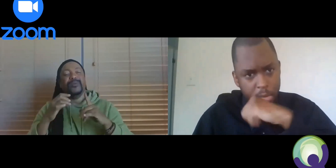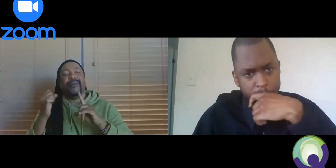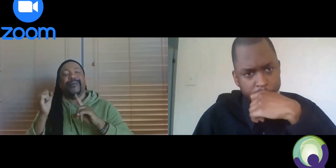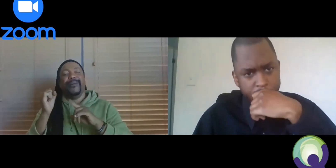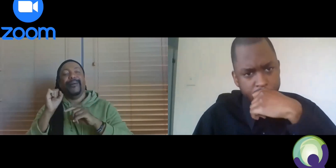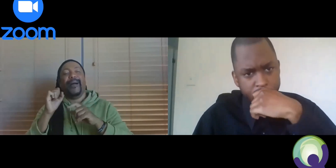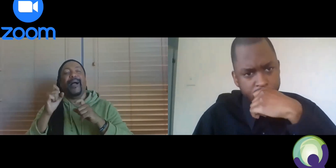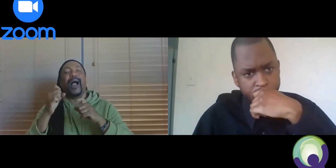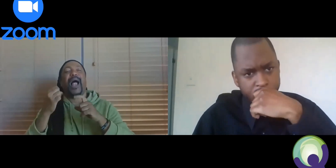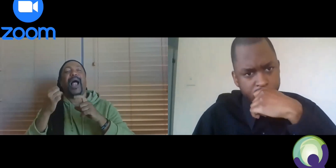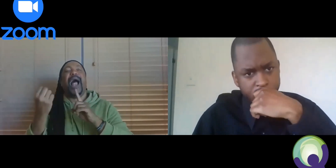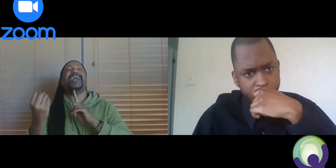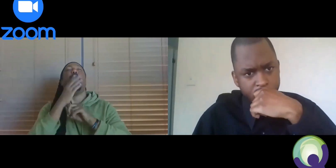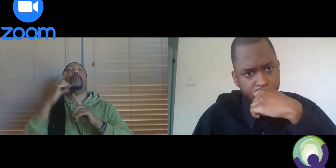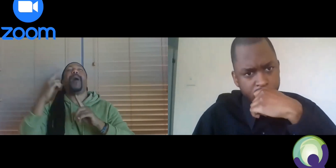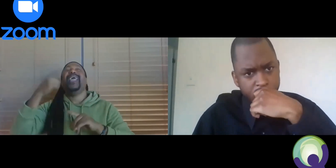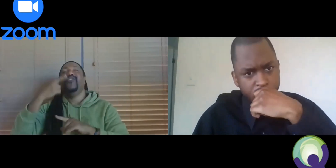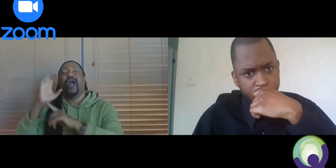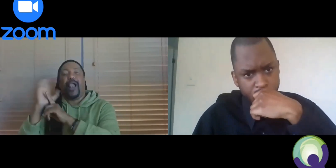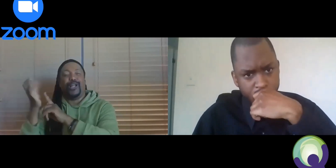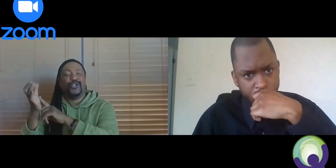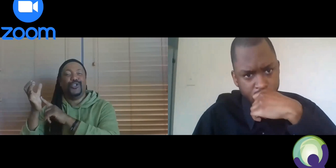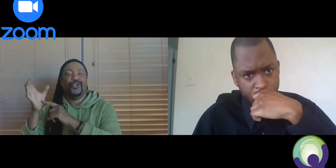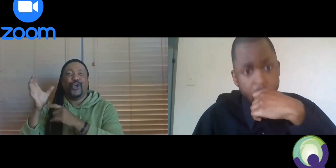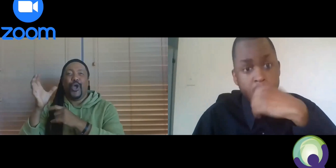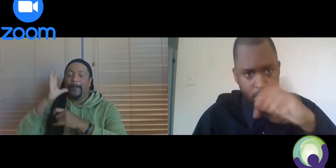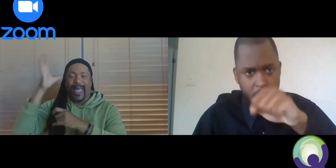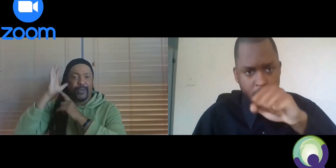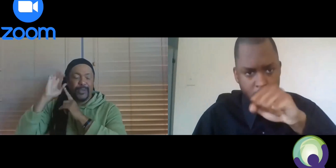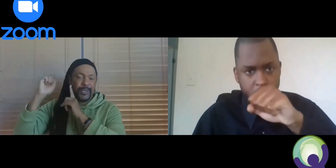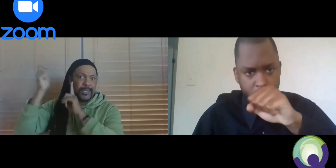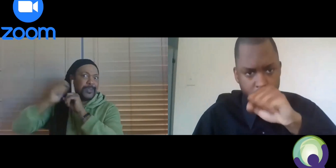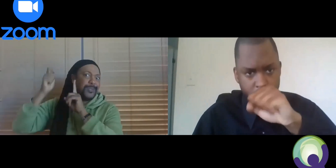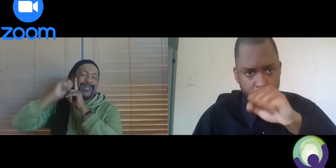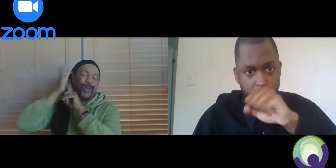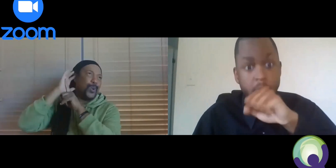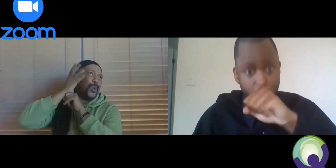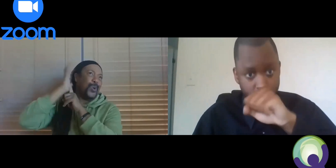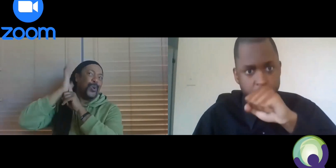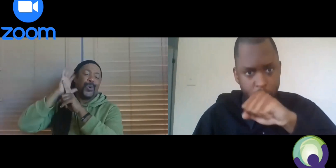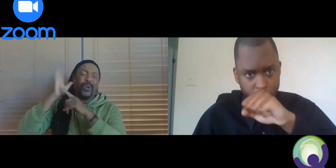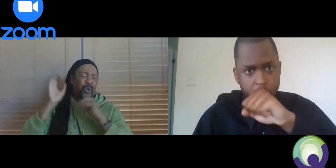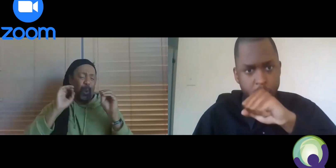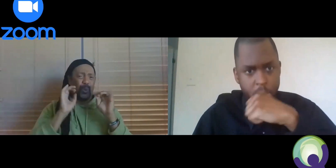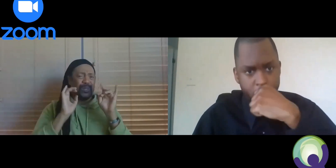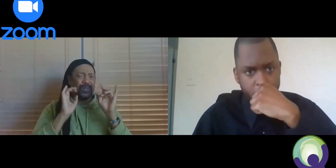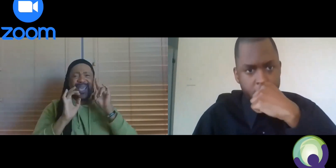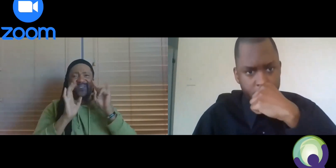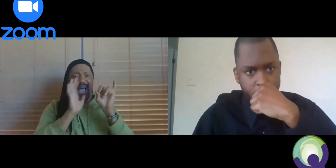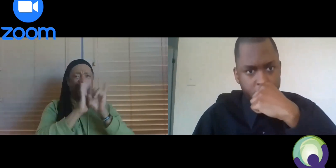I was exposed to the hearing culture and my parents who stayed on my case,